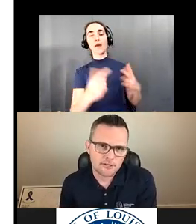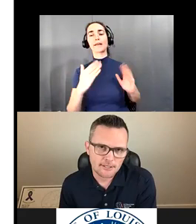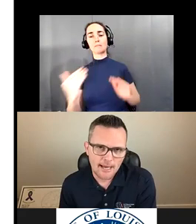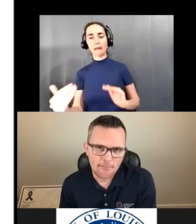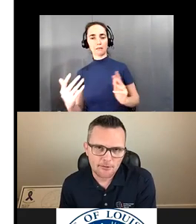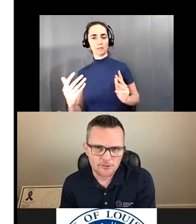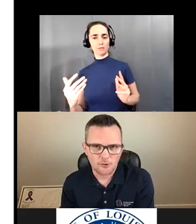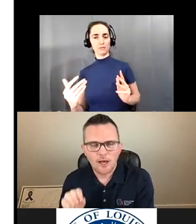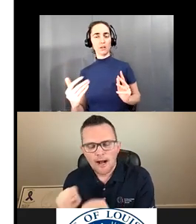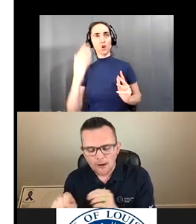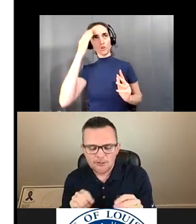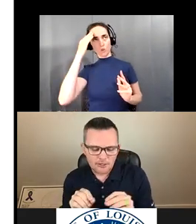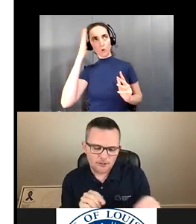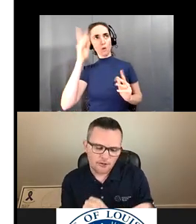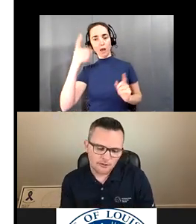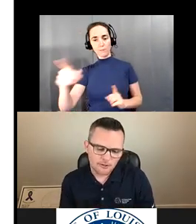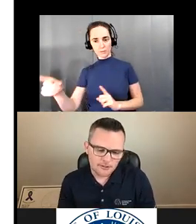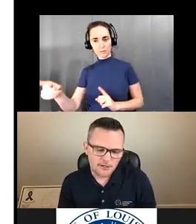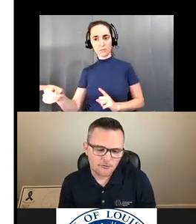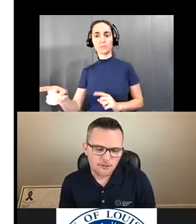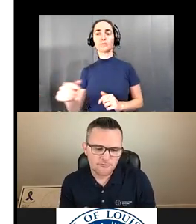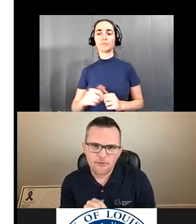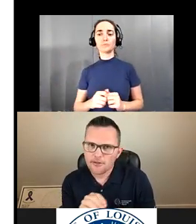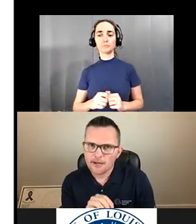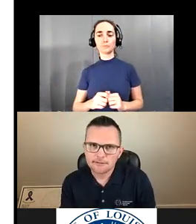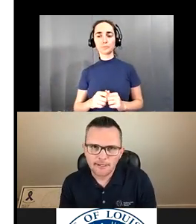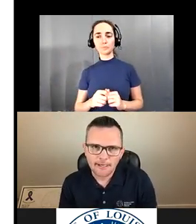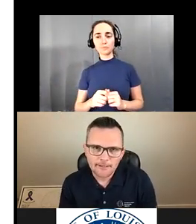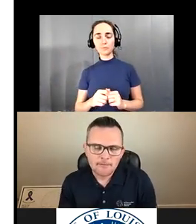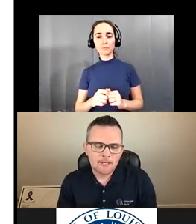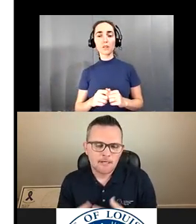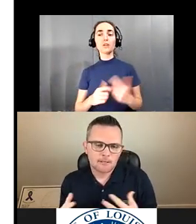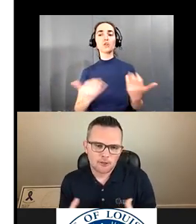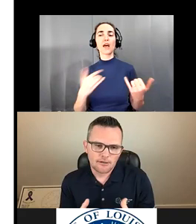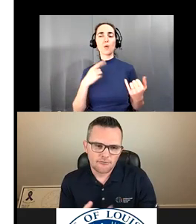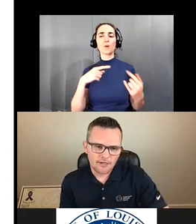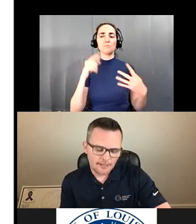things happen so I'll be touching on several different things today, trying to fit it in